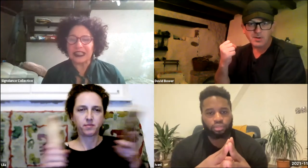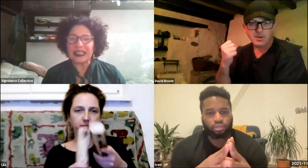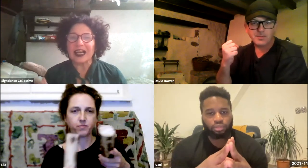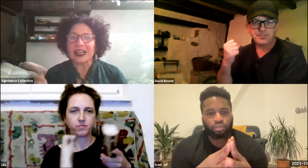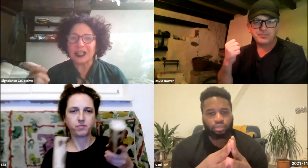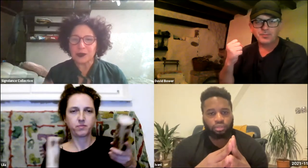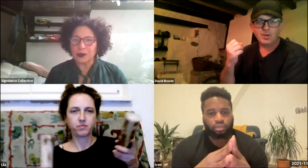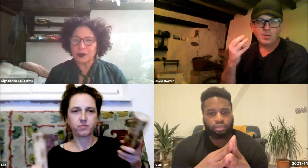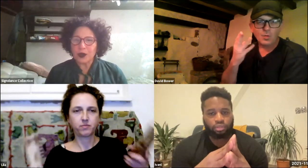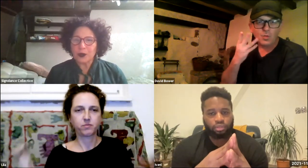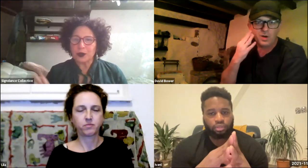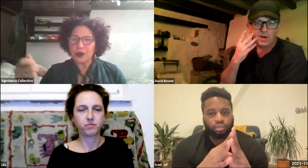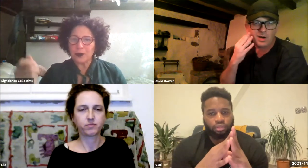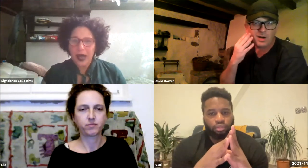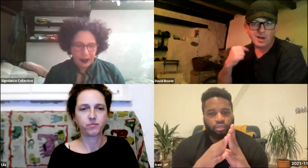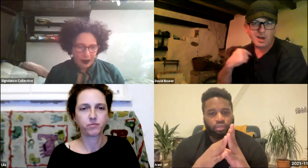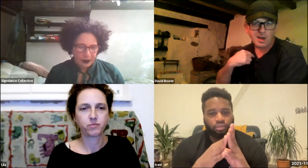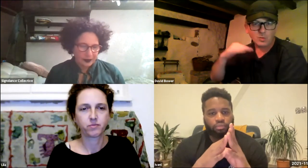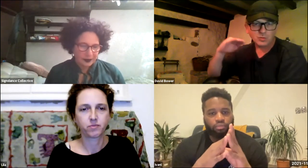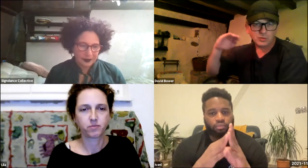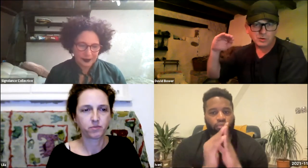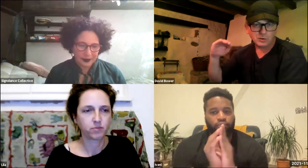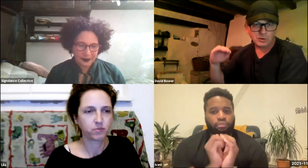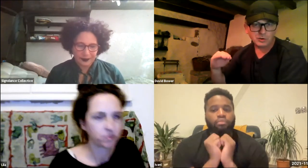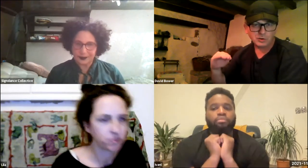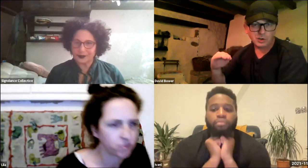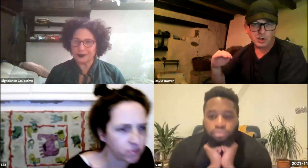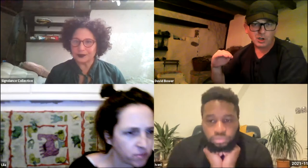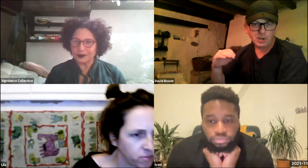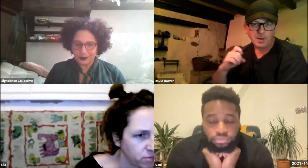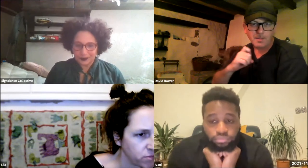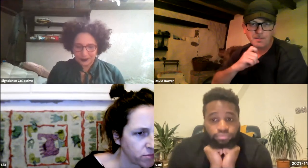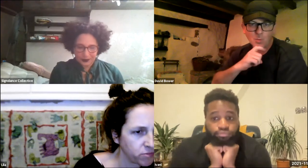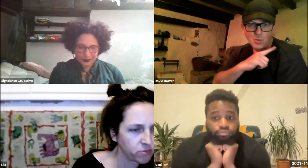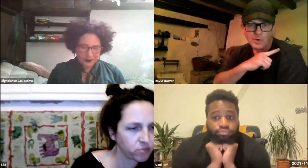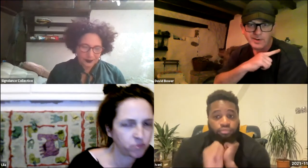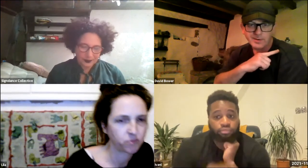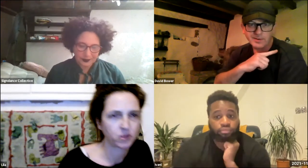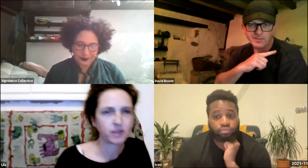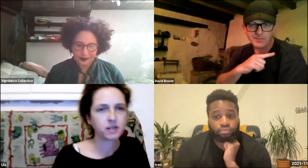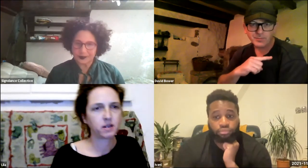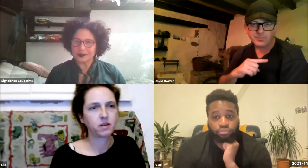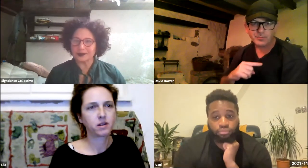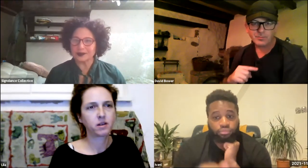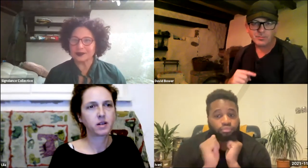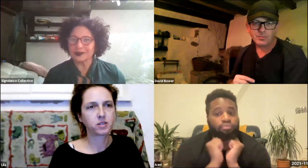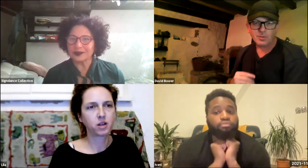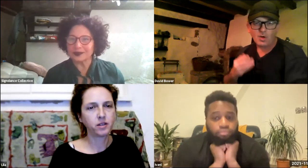glittery as well.